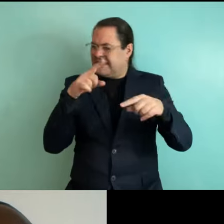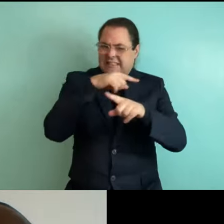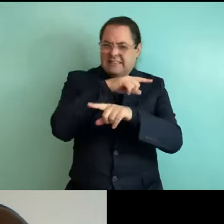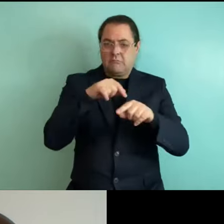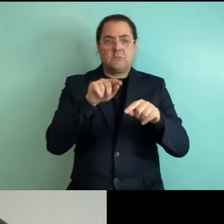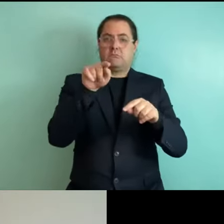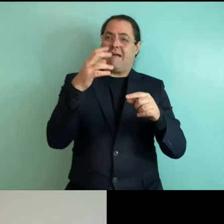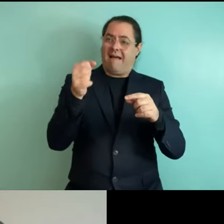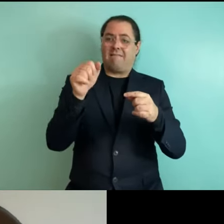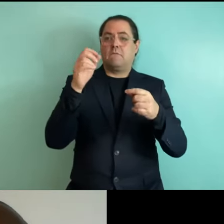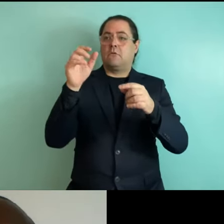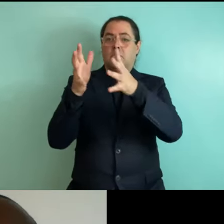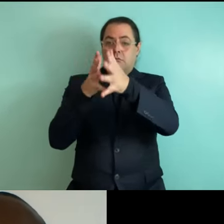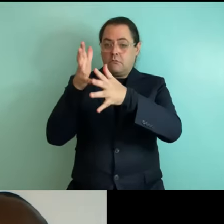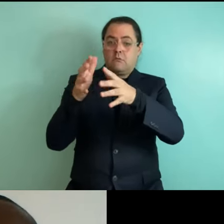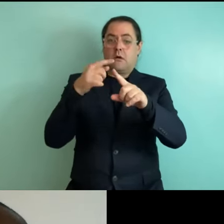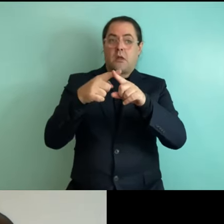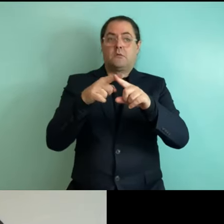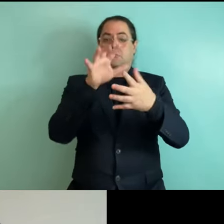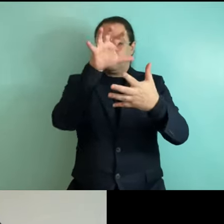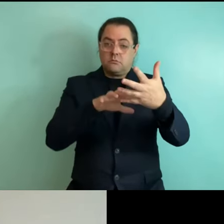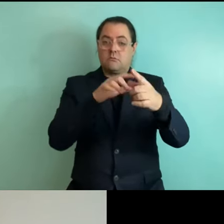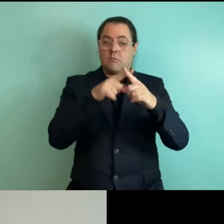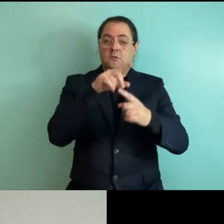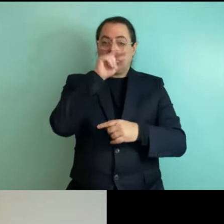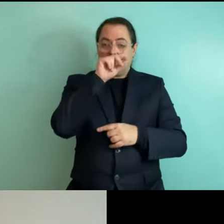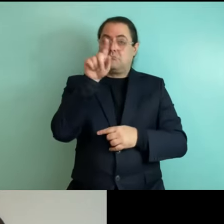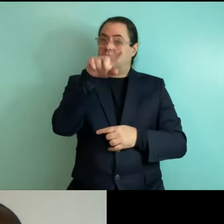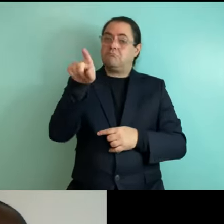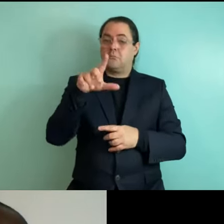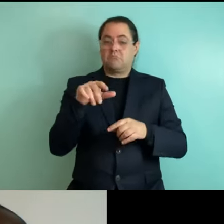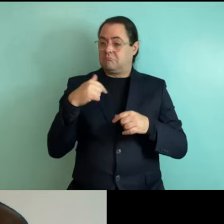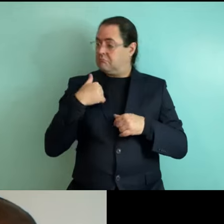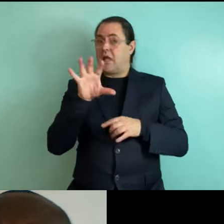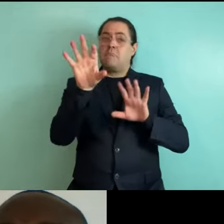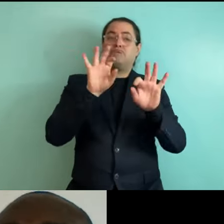is the digital space has given a great opportunity for those people who are creating content,